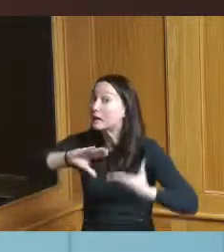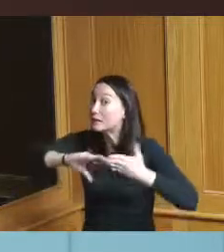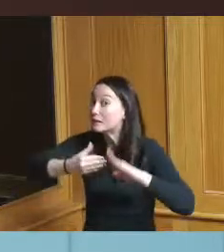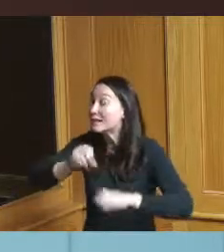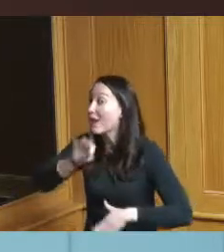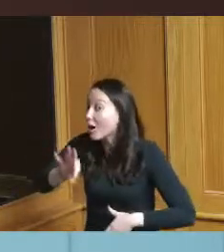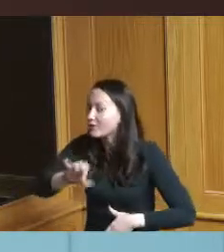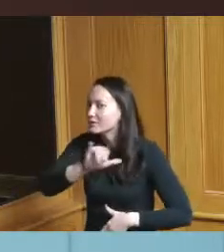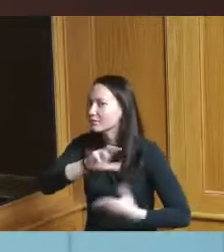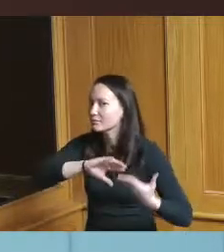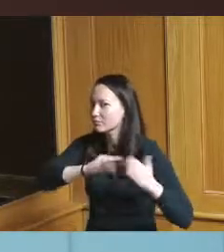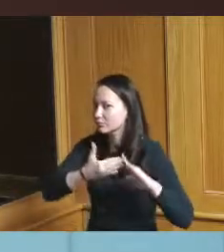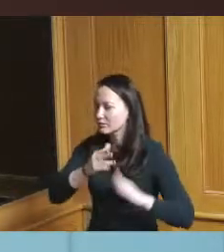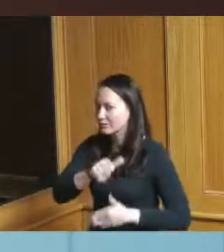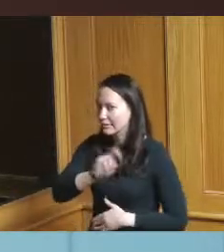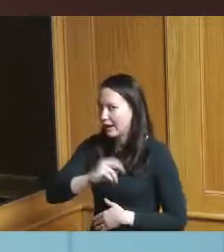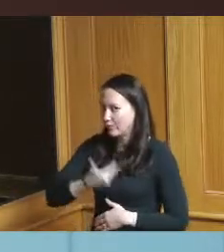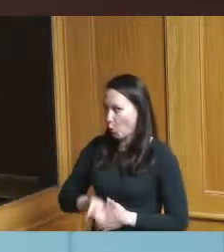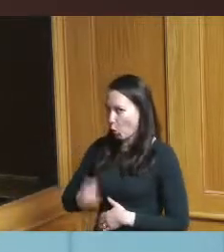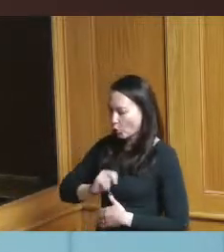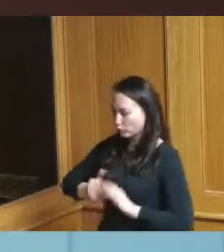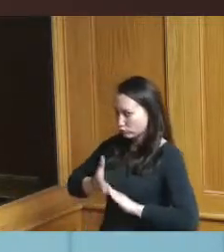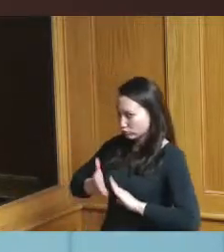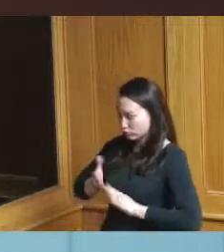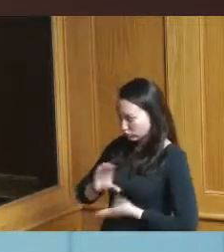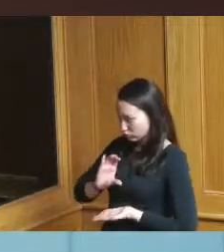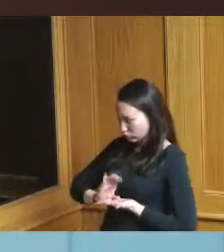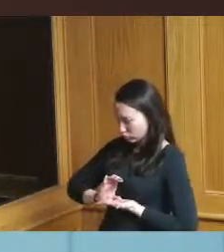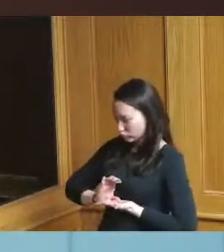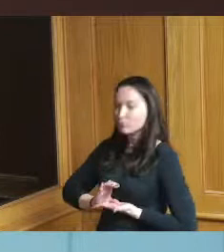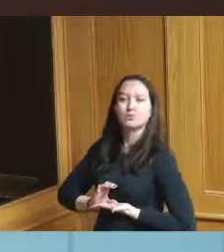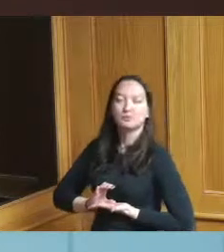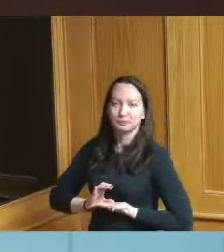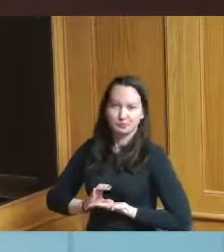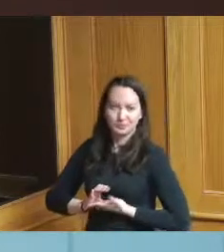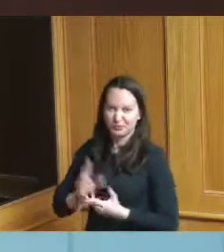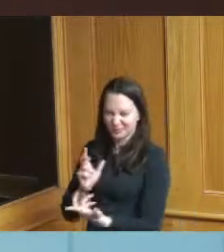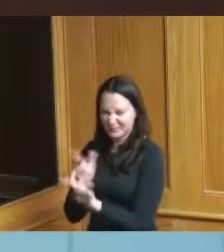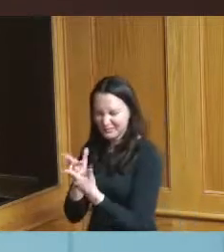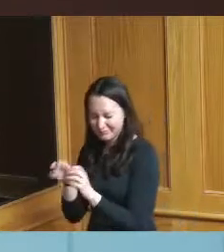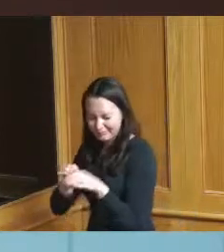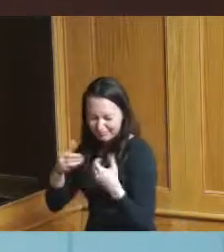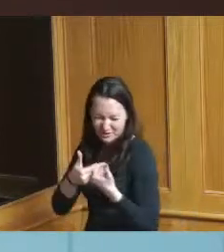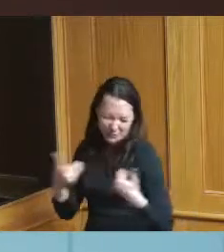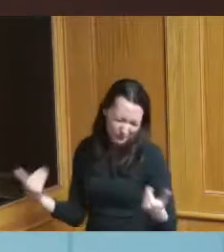of Cincinnati has its own allocation so our programs do not impact them except in some very